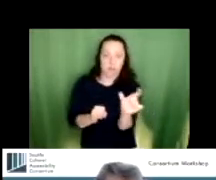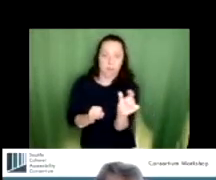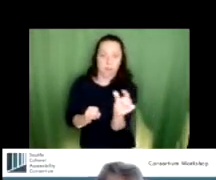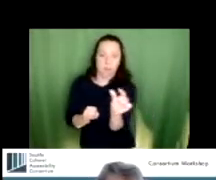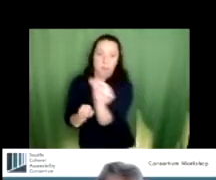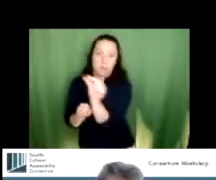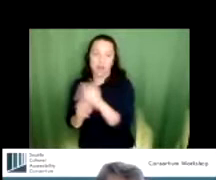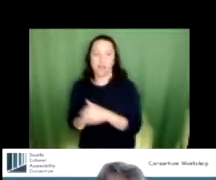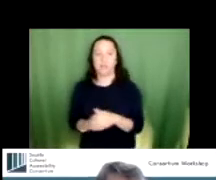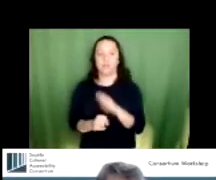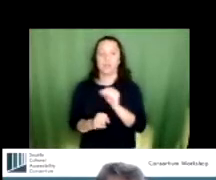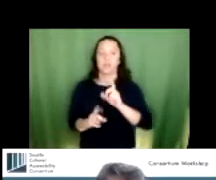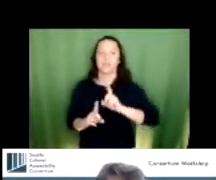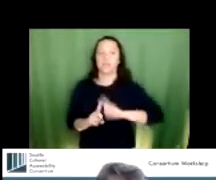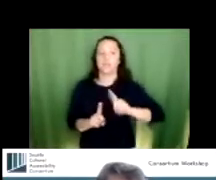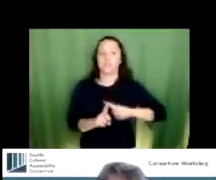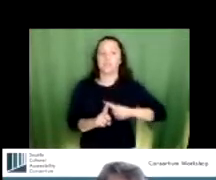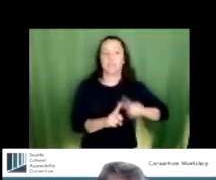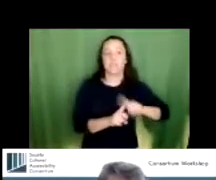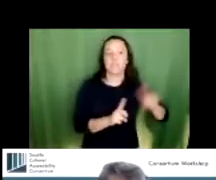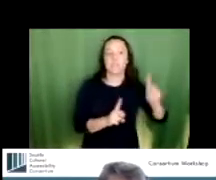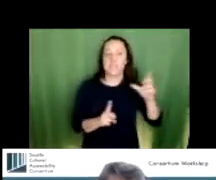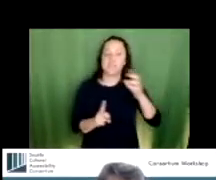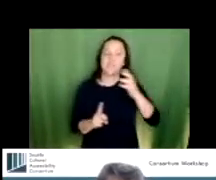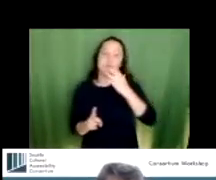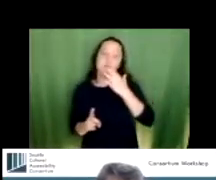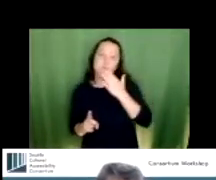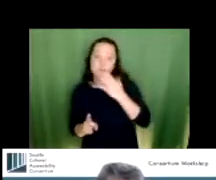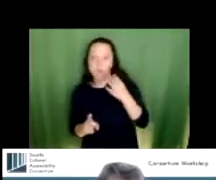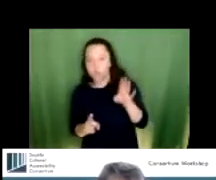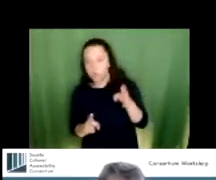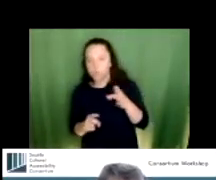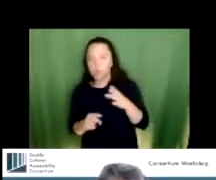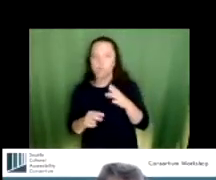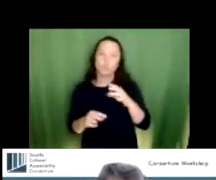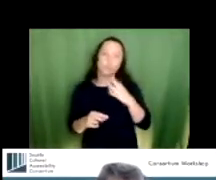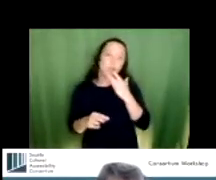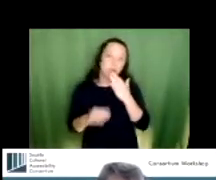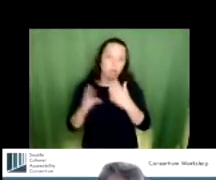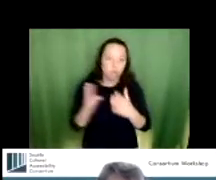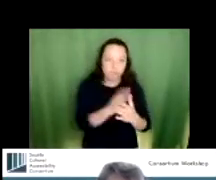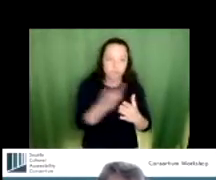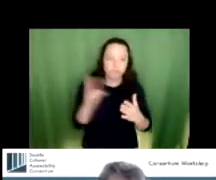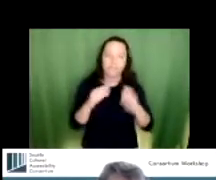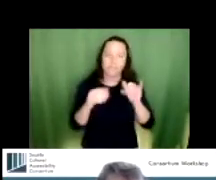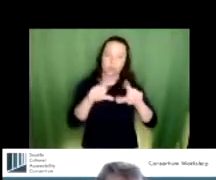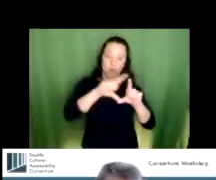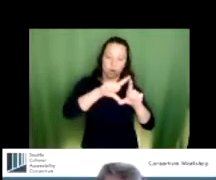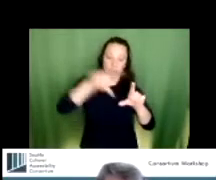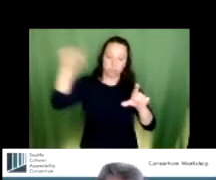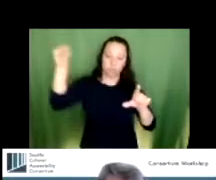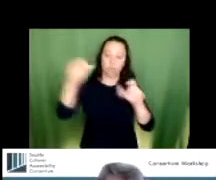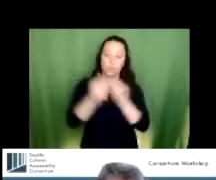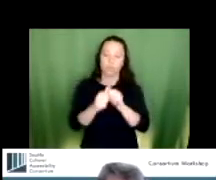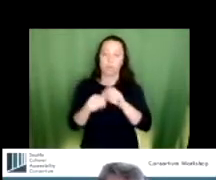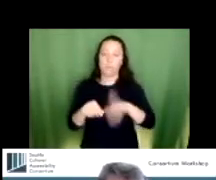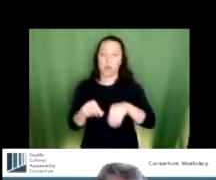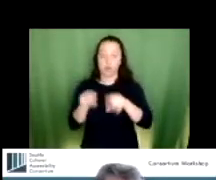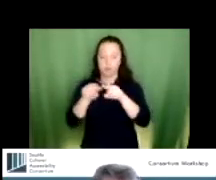on top of a ramp sloping upwards on one side and the words Consortium Workshop on the other side.